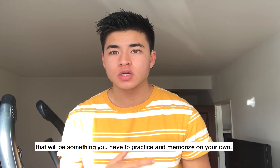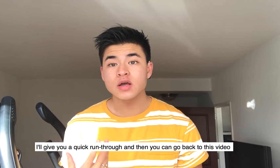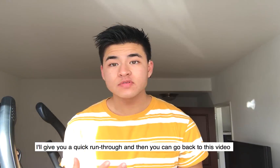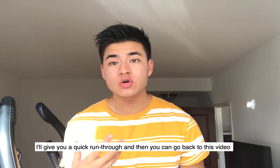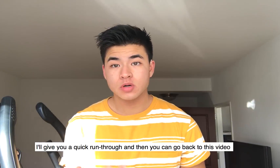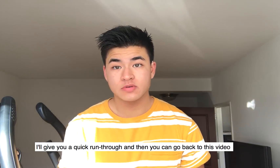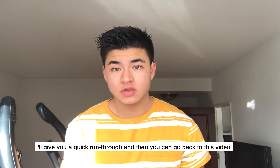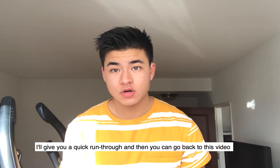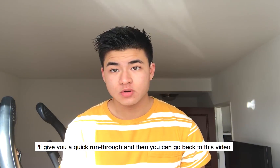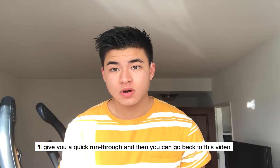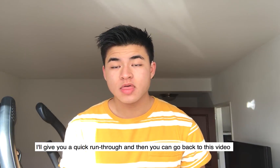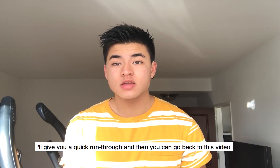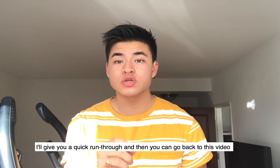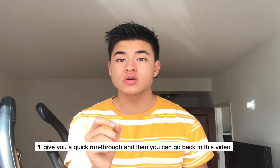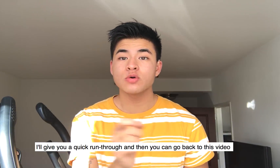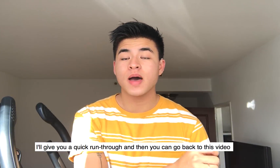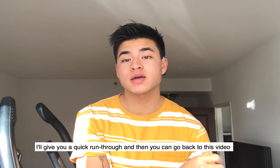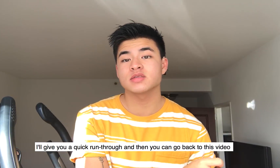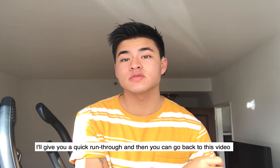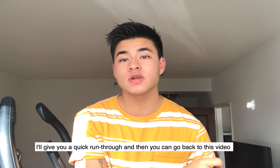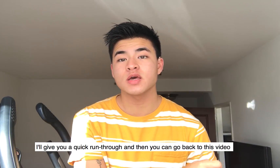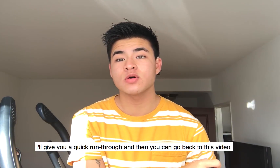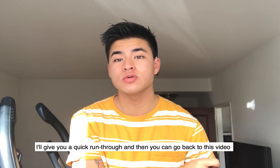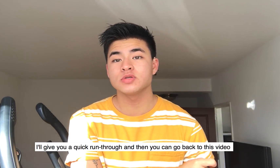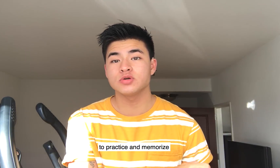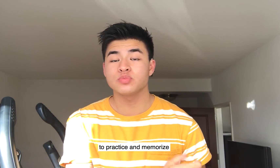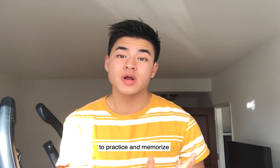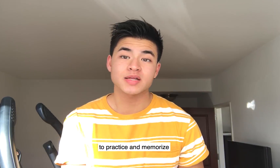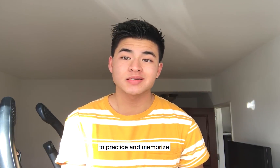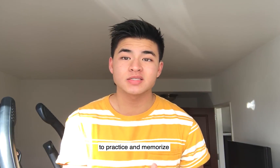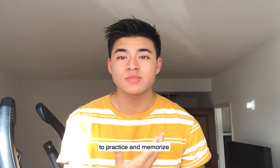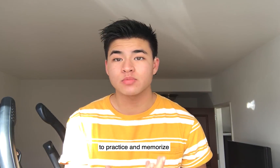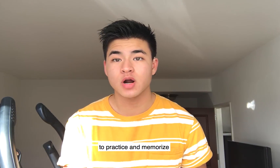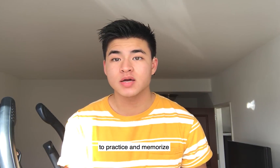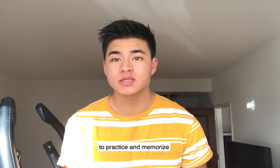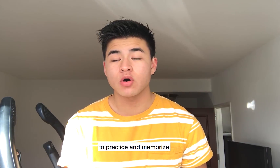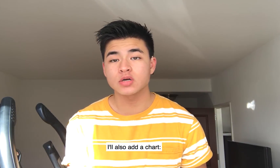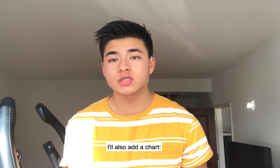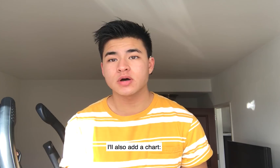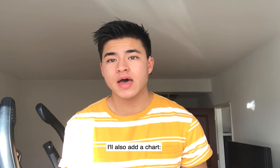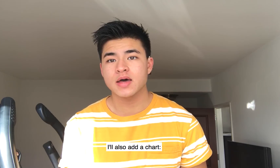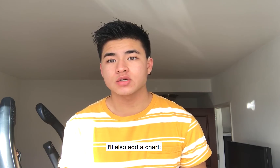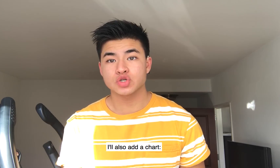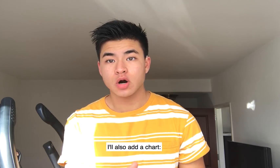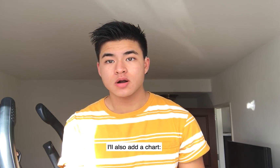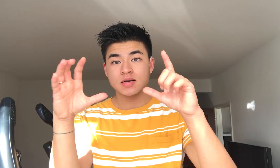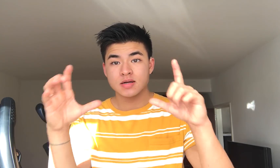I'll give you a quick run-through and then you can go back in this video to practice and memorize also add a chart end